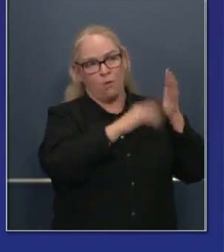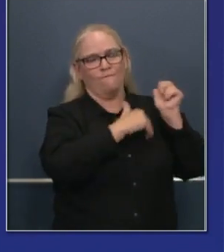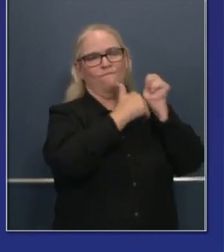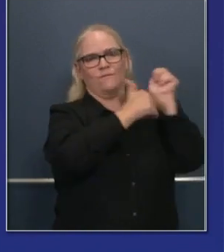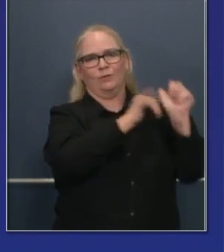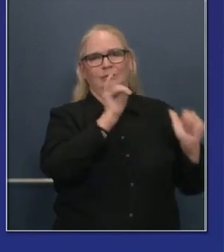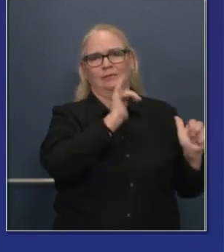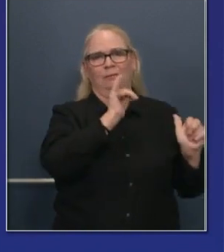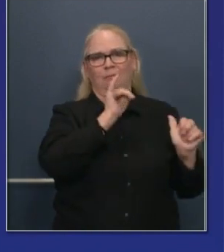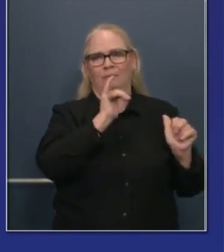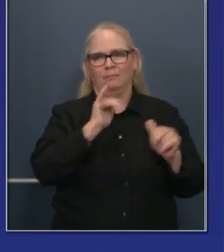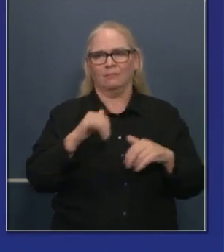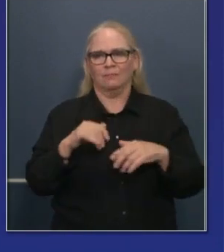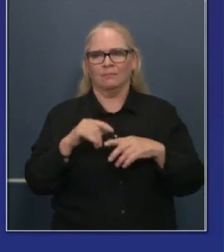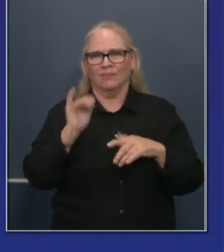THAT IS A SLIDE YOU ARE FAMILIAR WITH,